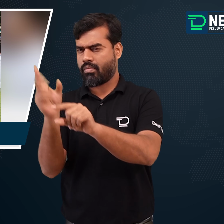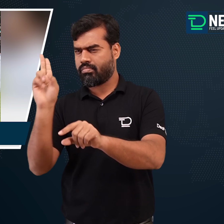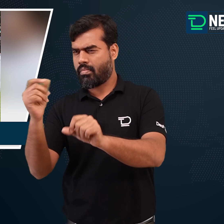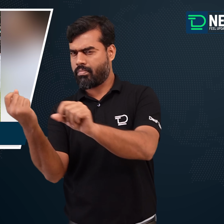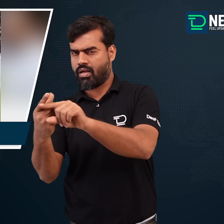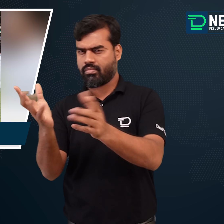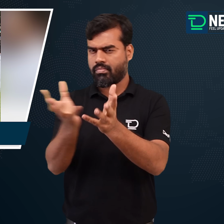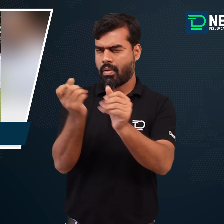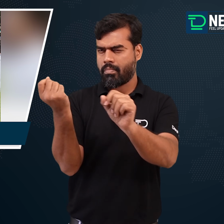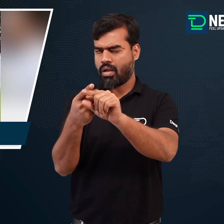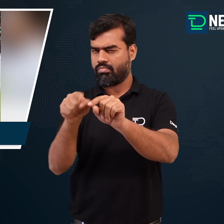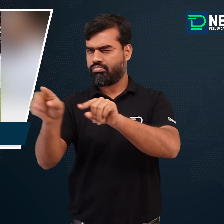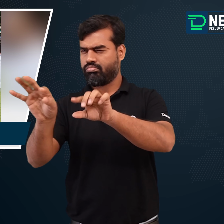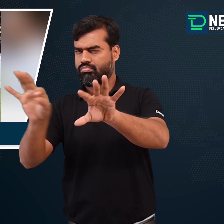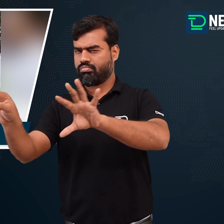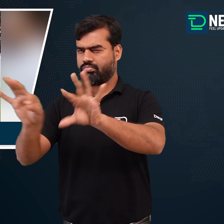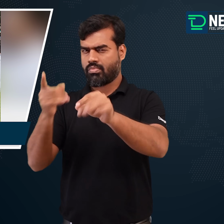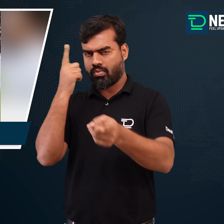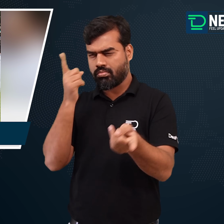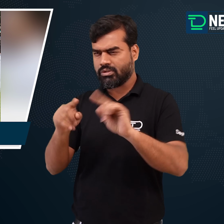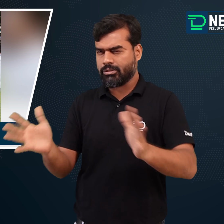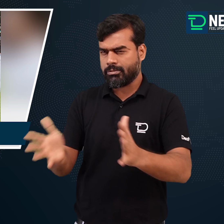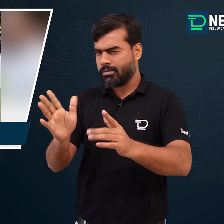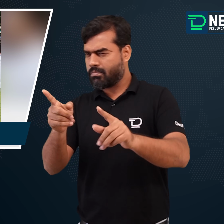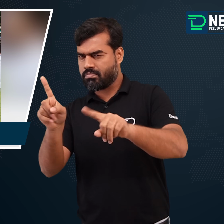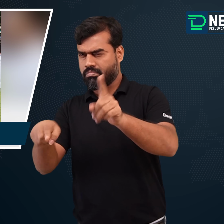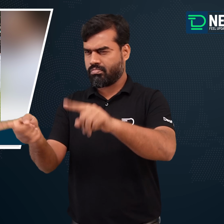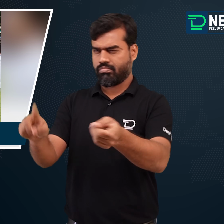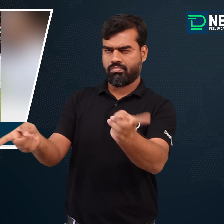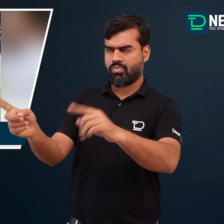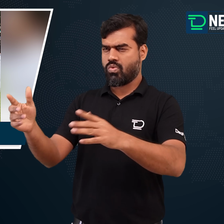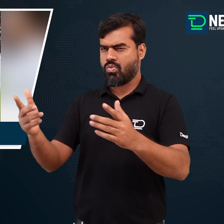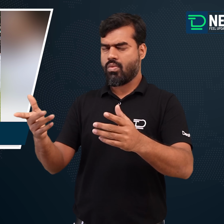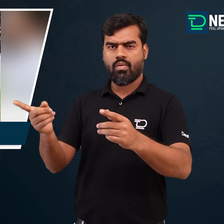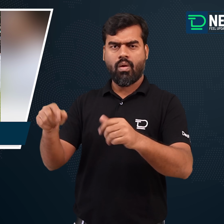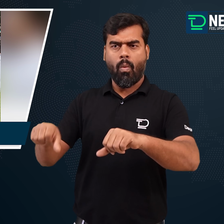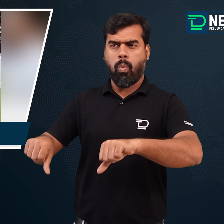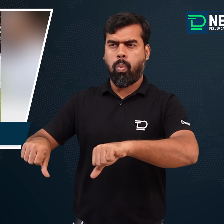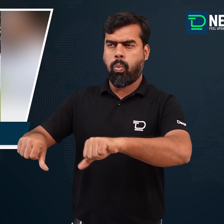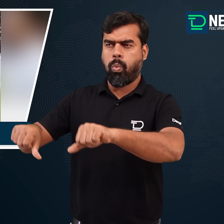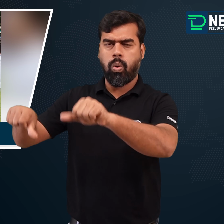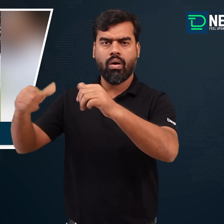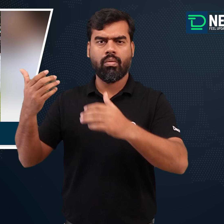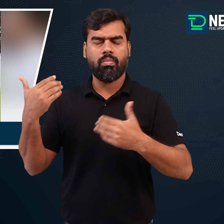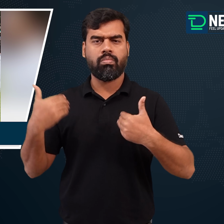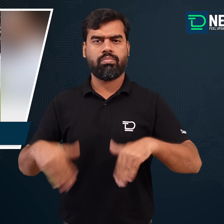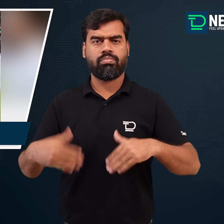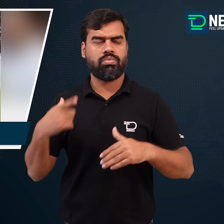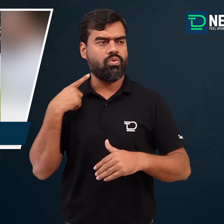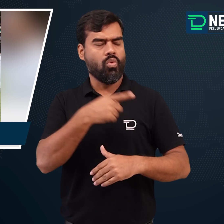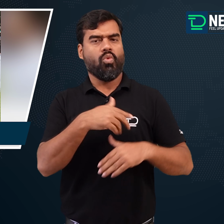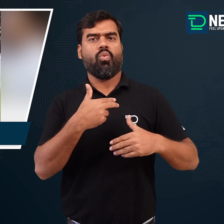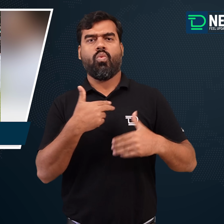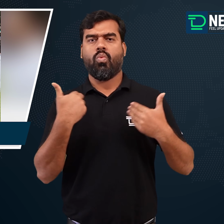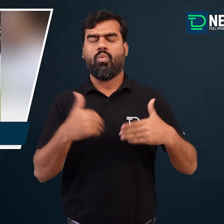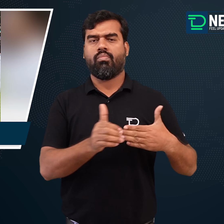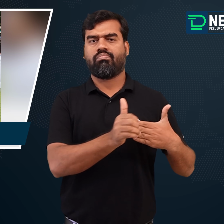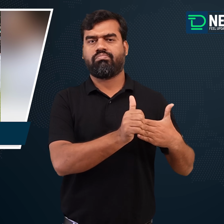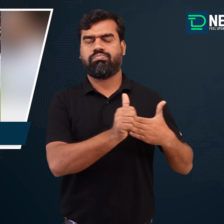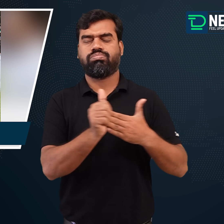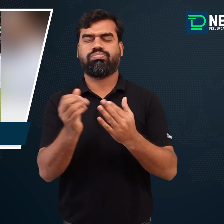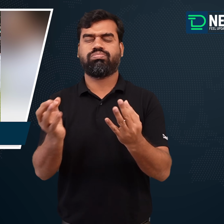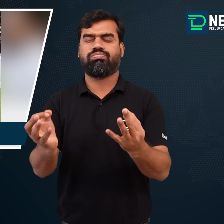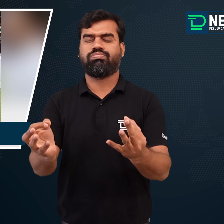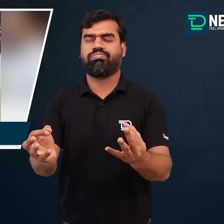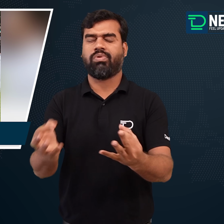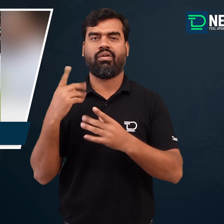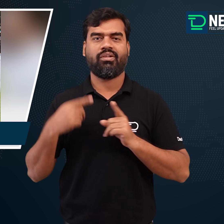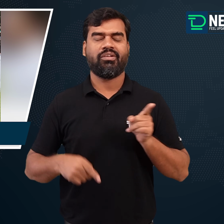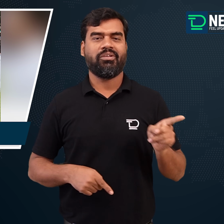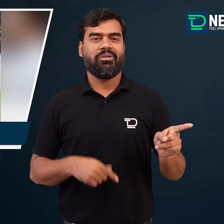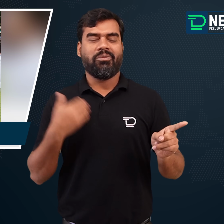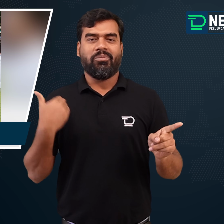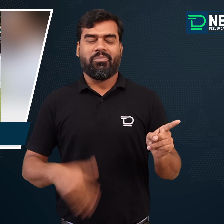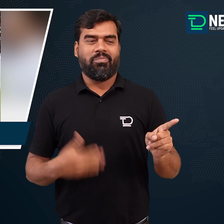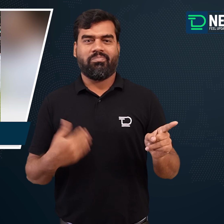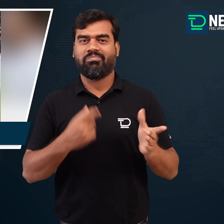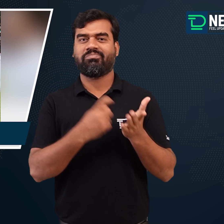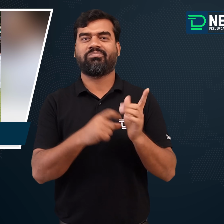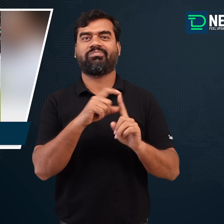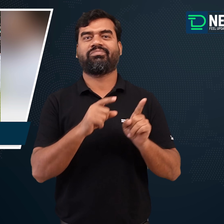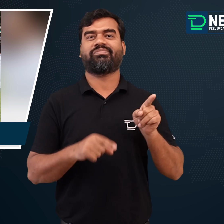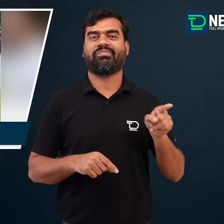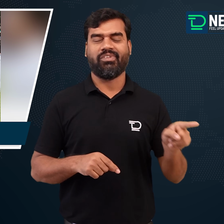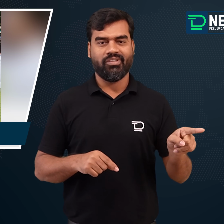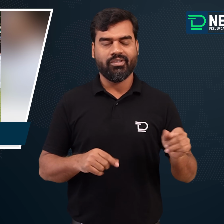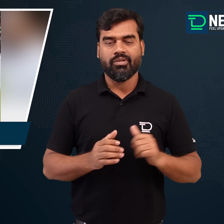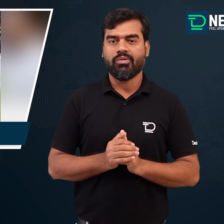strong dedication to developing people, and model leadership.